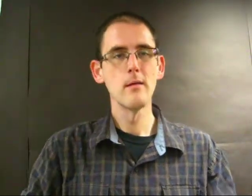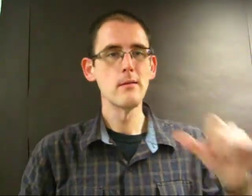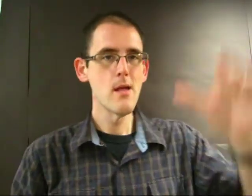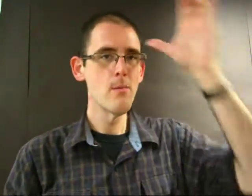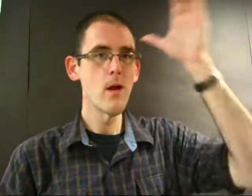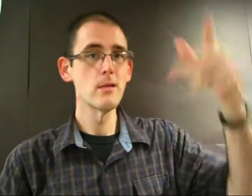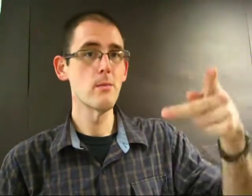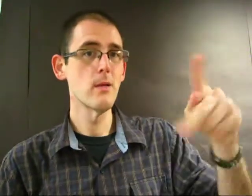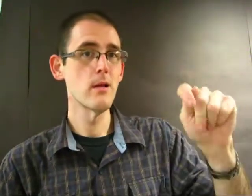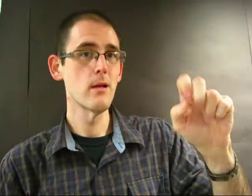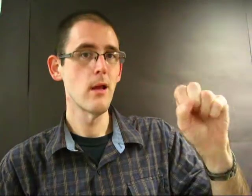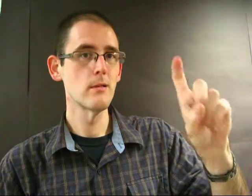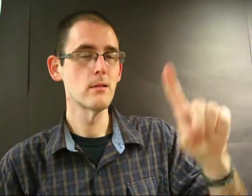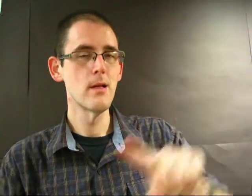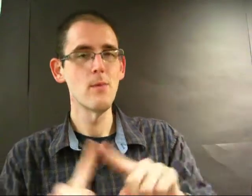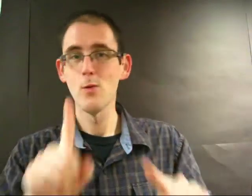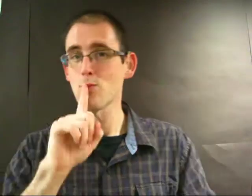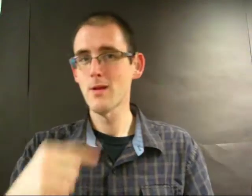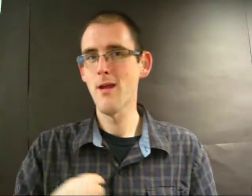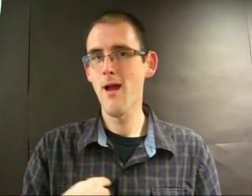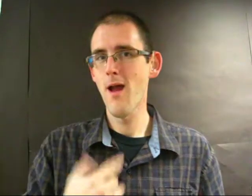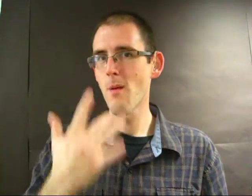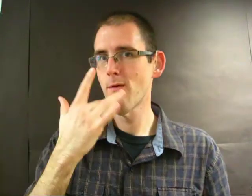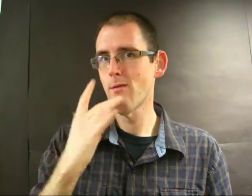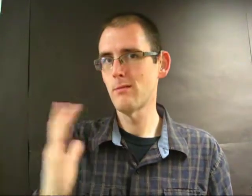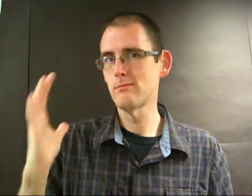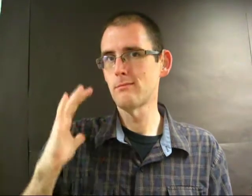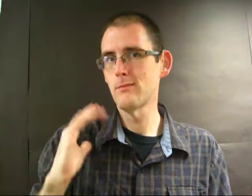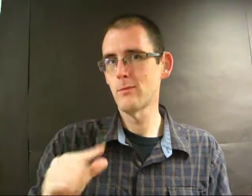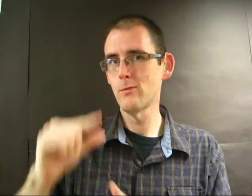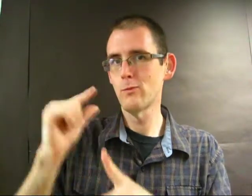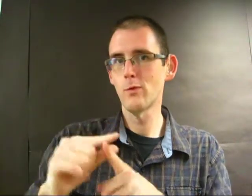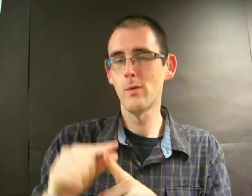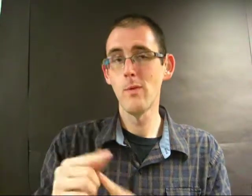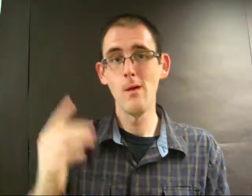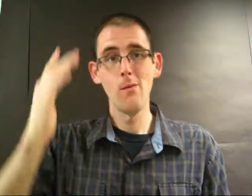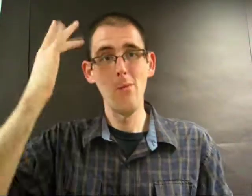It's essentially PTSD, but I prefer the older term.